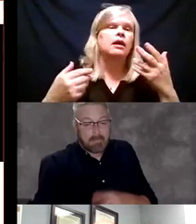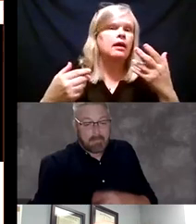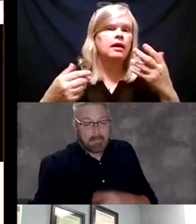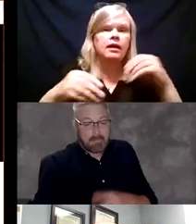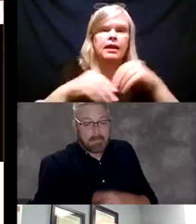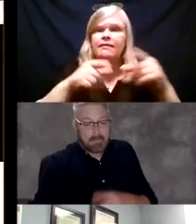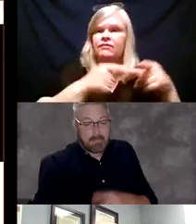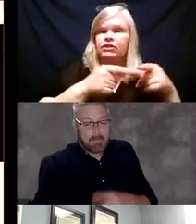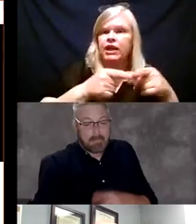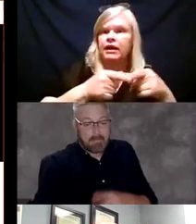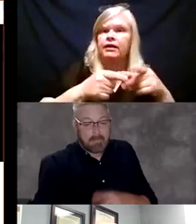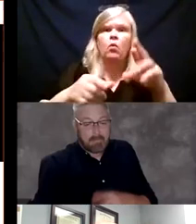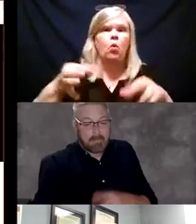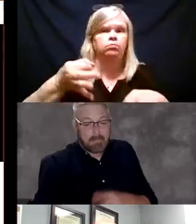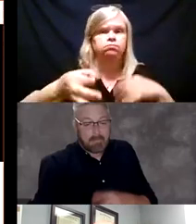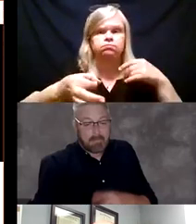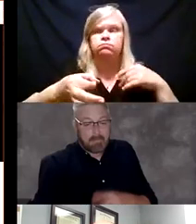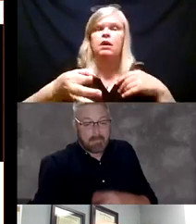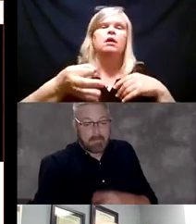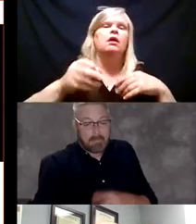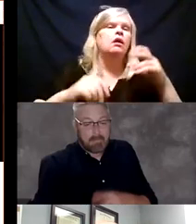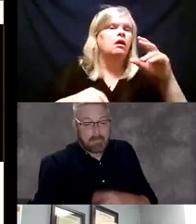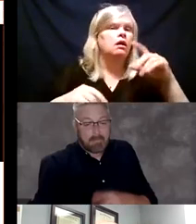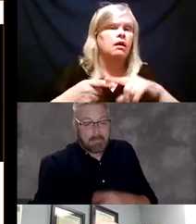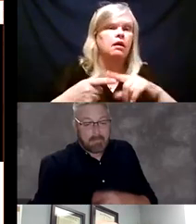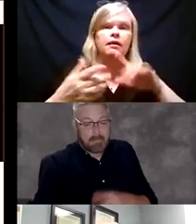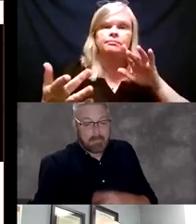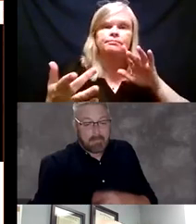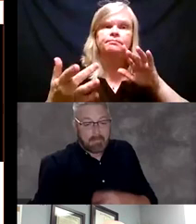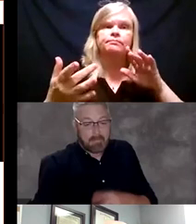OR ANUS. CONTACT THAT IS GENITAL TO